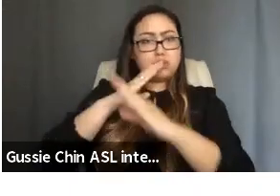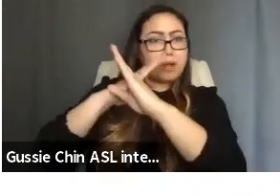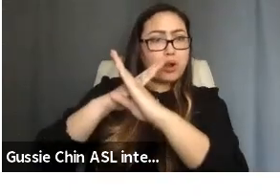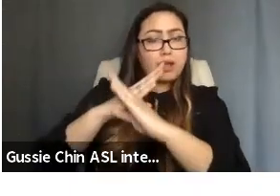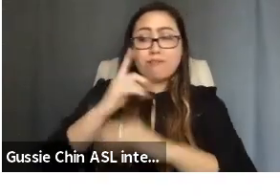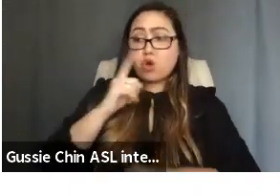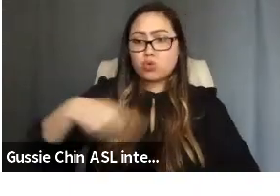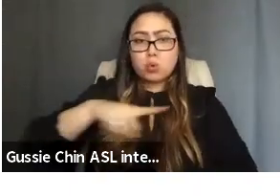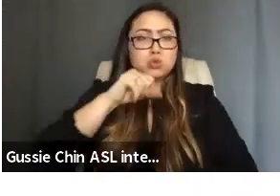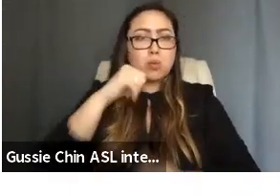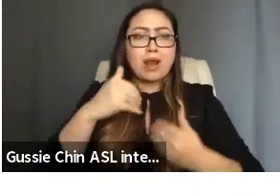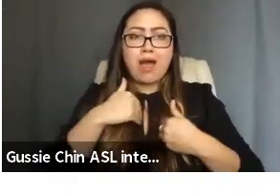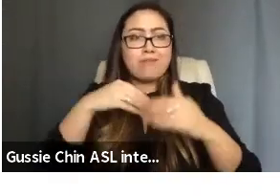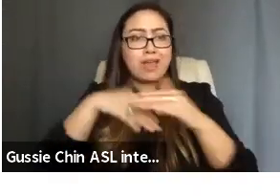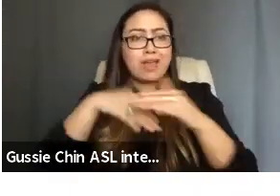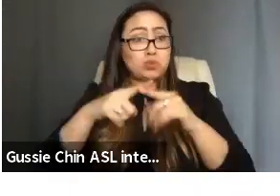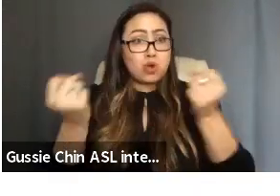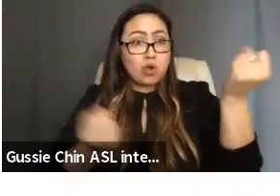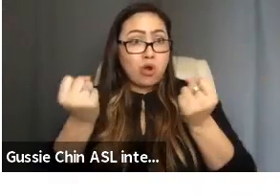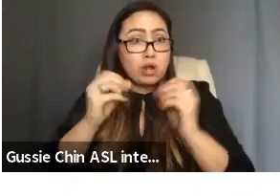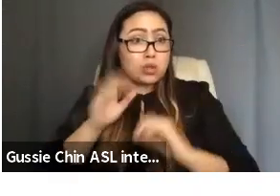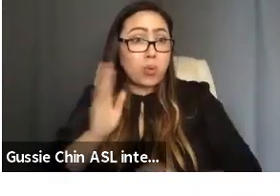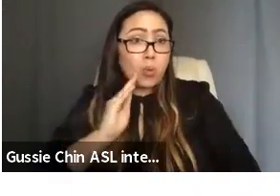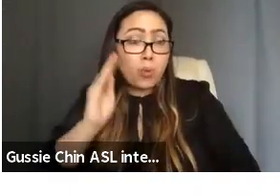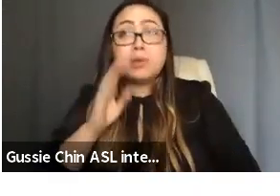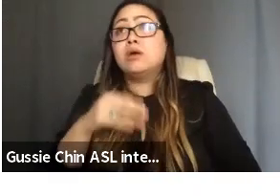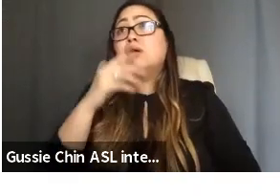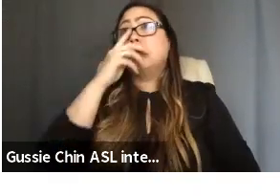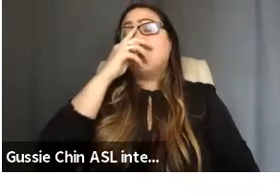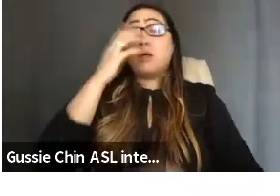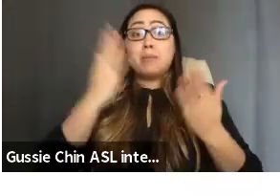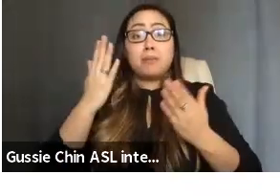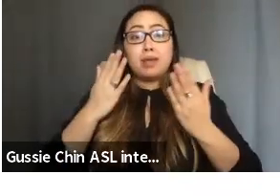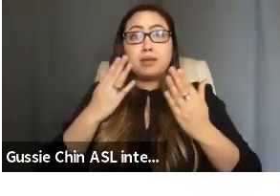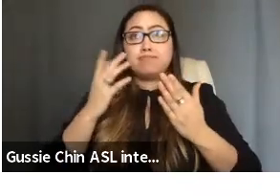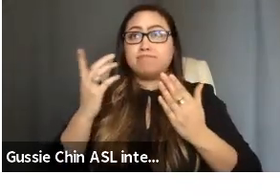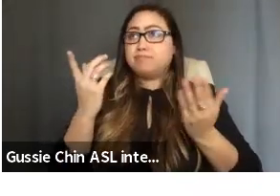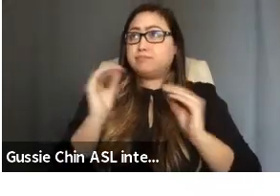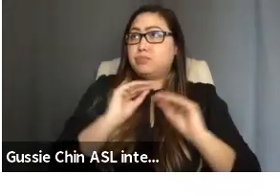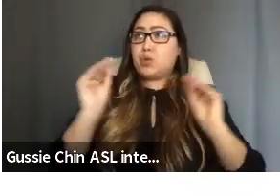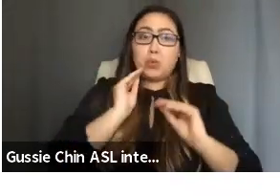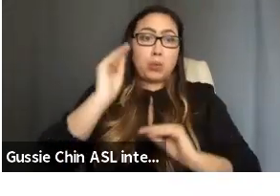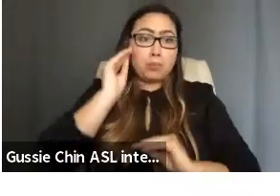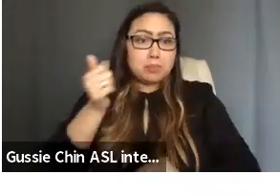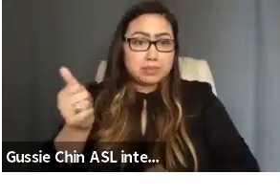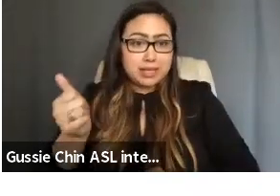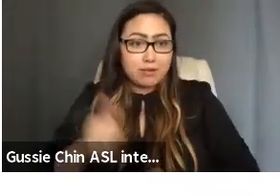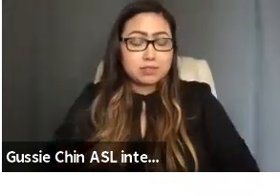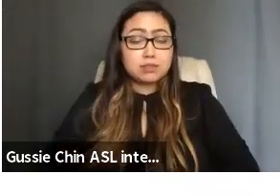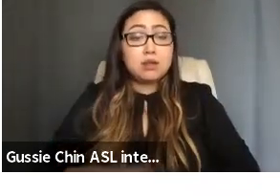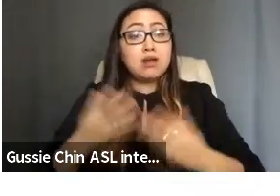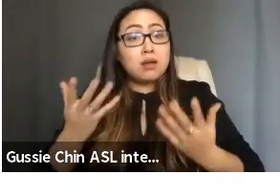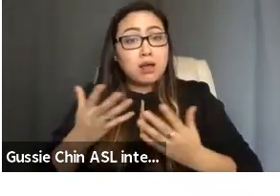access to a vehicle in their household or maybe unhoused themselves. Unless the response has done